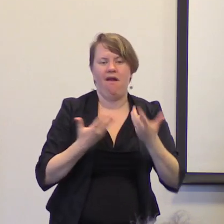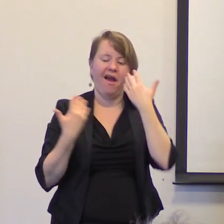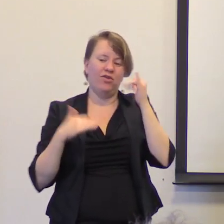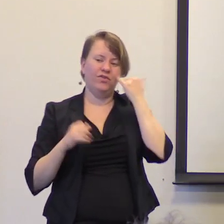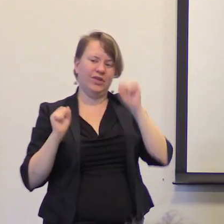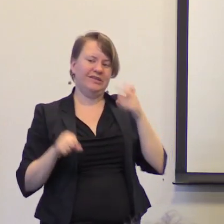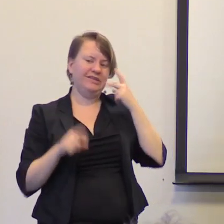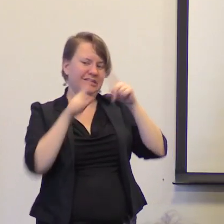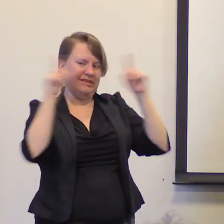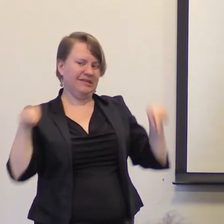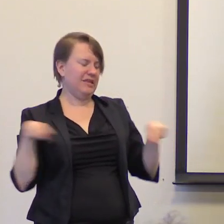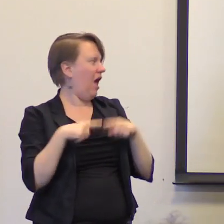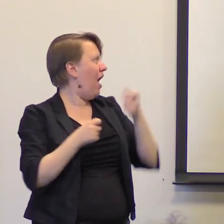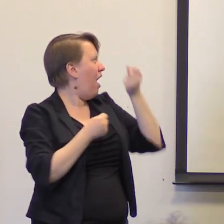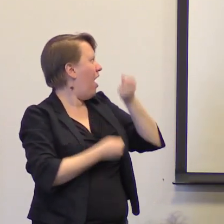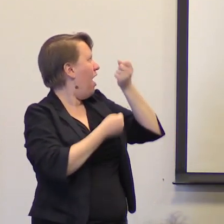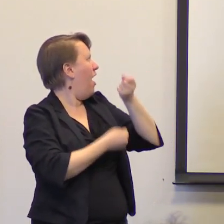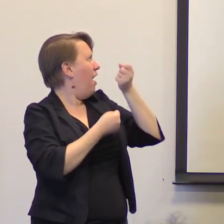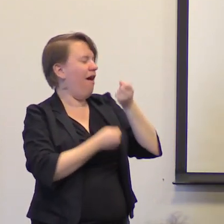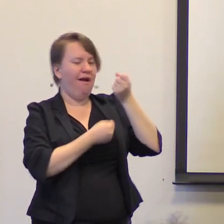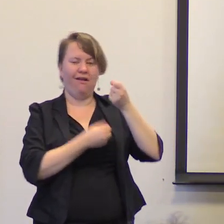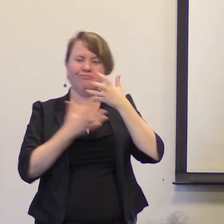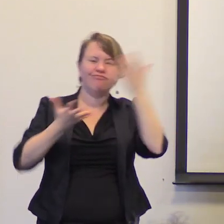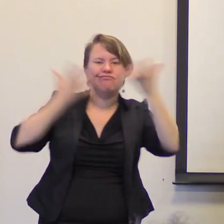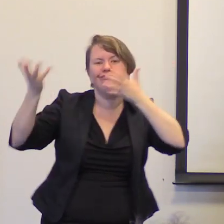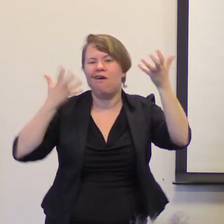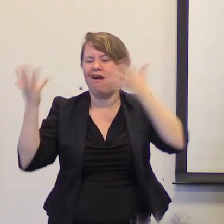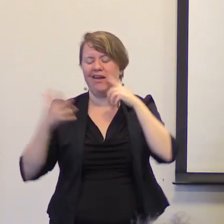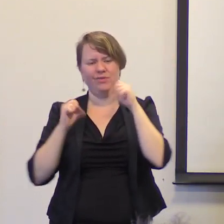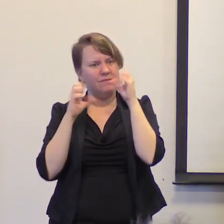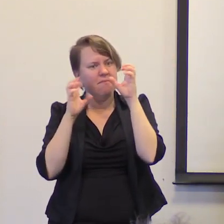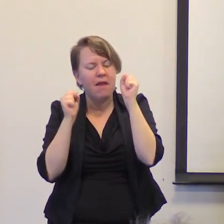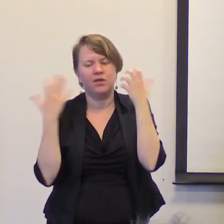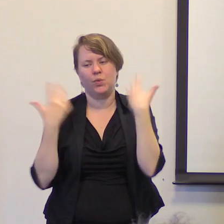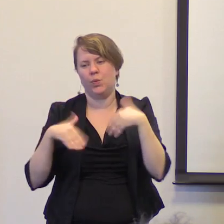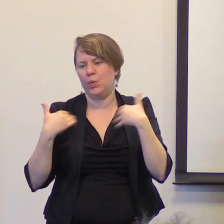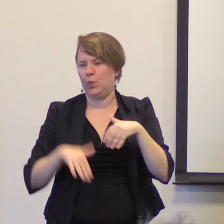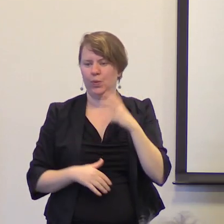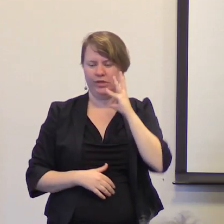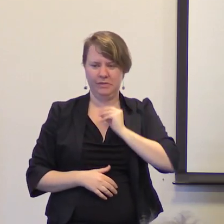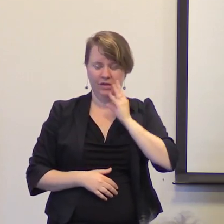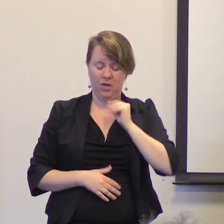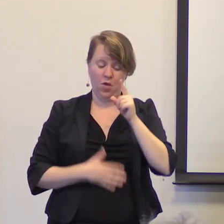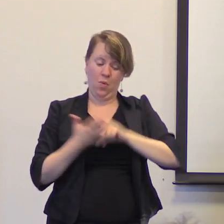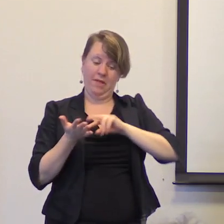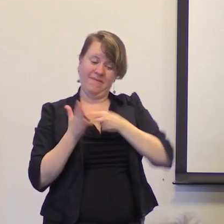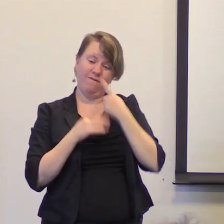The crowd was chanting. It was a pretty amazing experience. Now what this has meant for Lee is he's become a media hero.